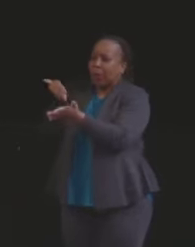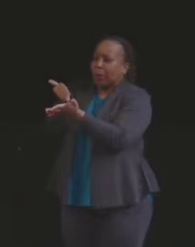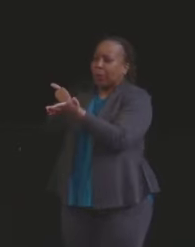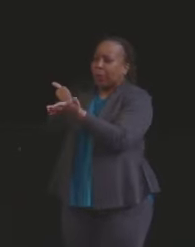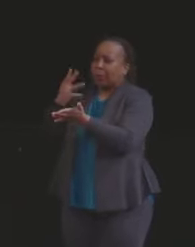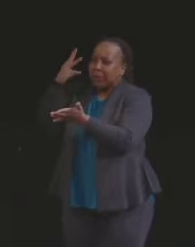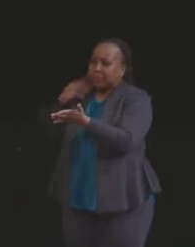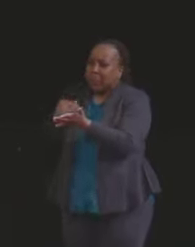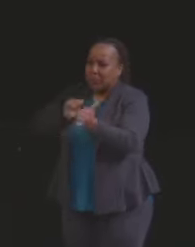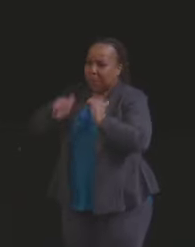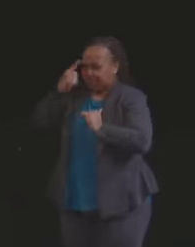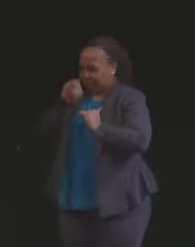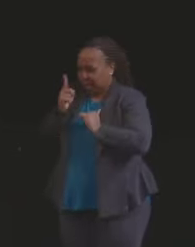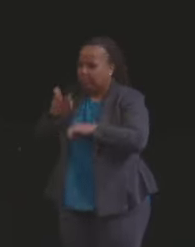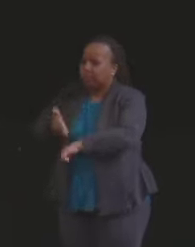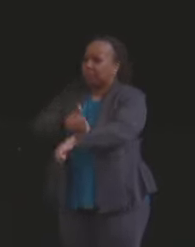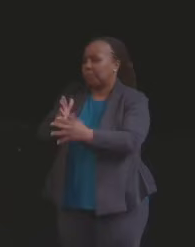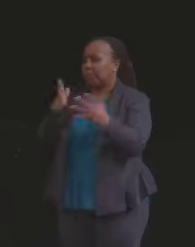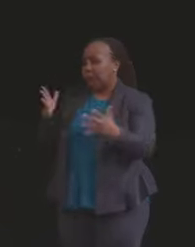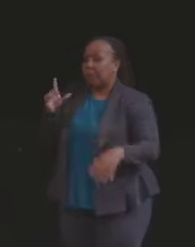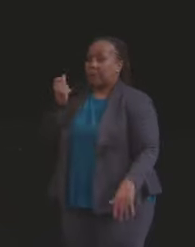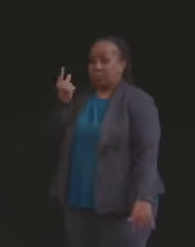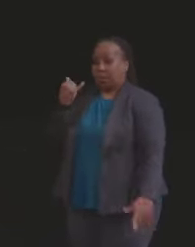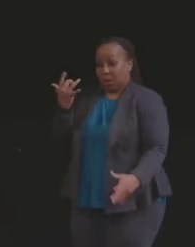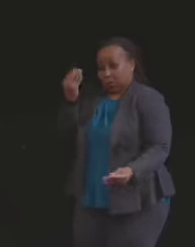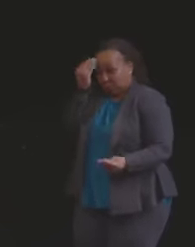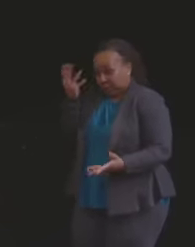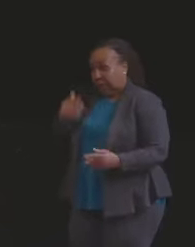the experience of the play for them a lot. But I definitely do wanna say